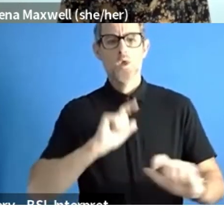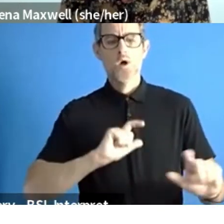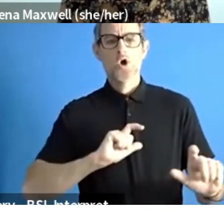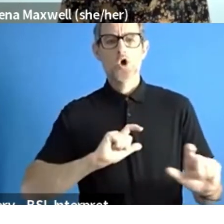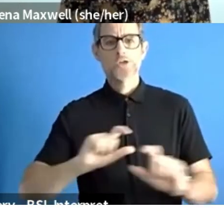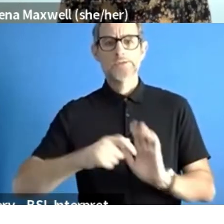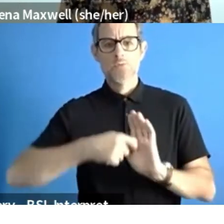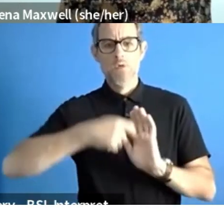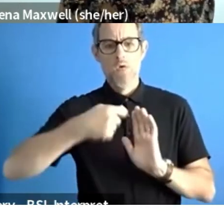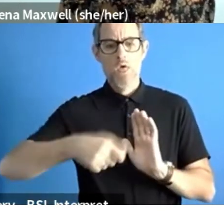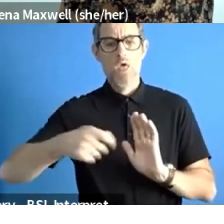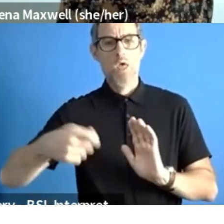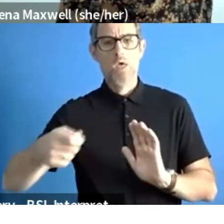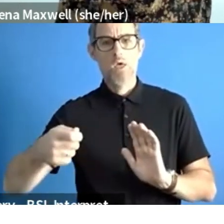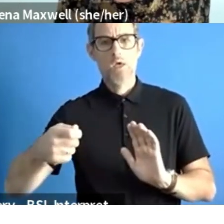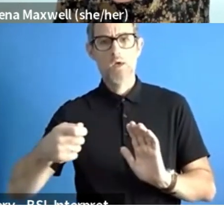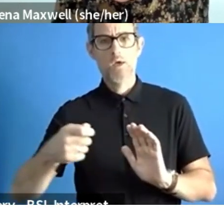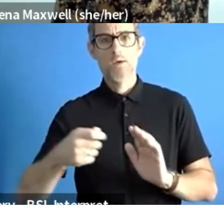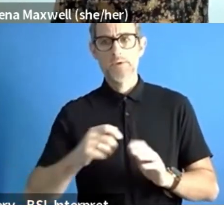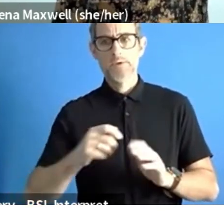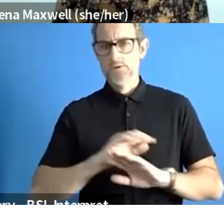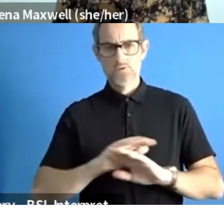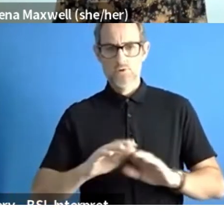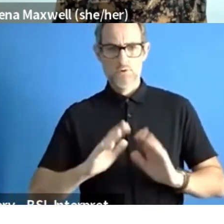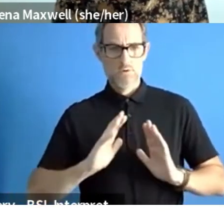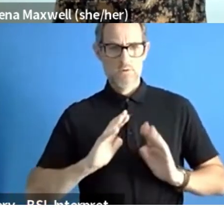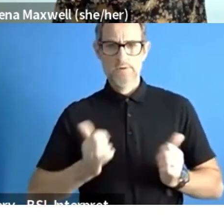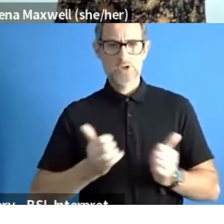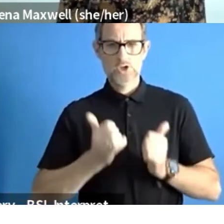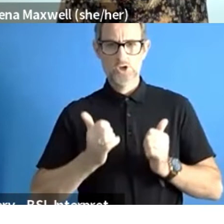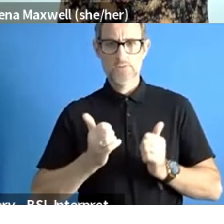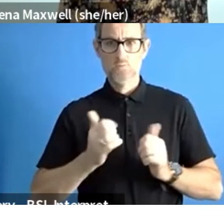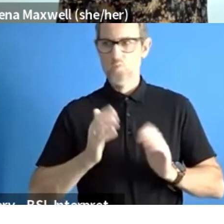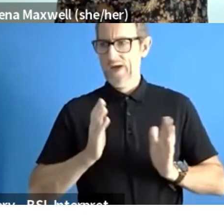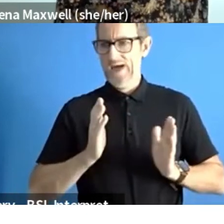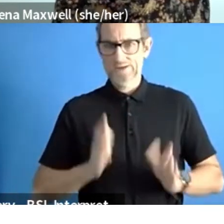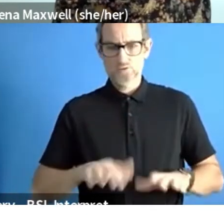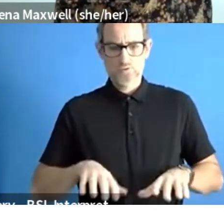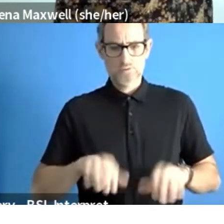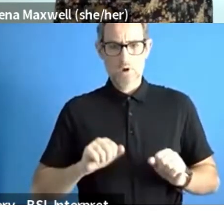one and done, so we had to start somewhere and I would encourage you,